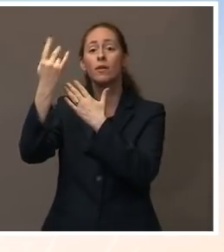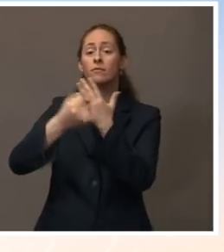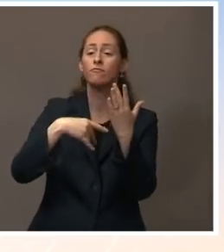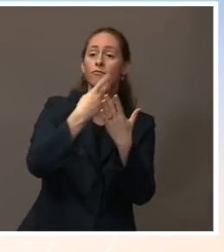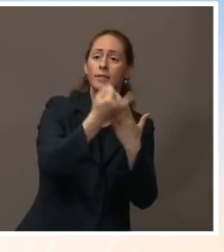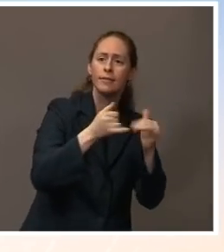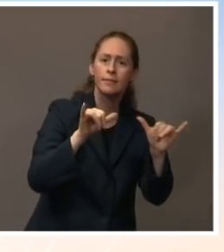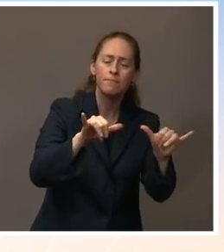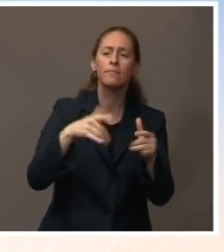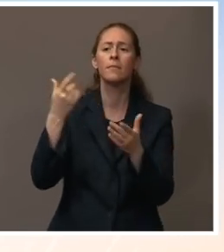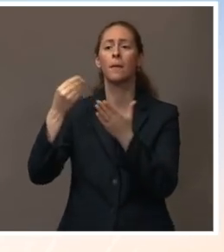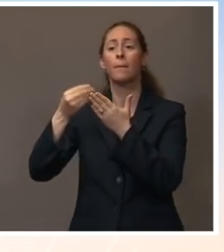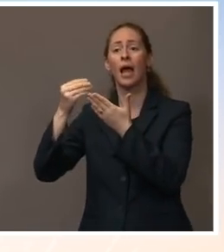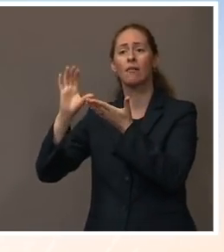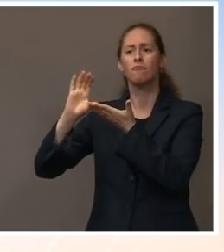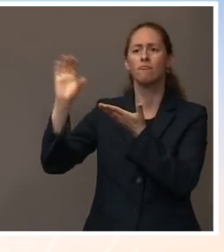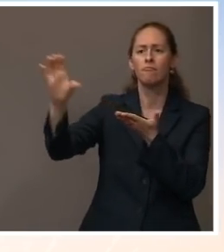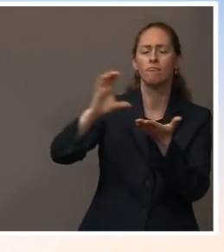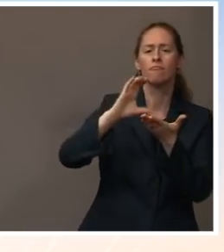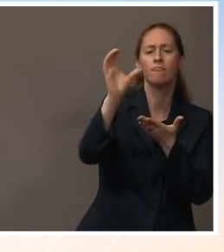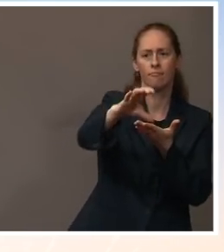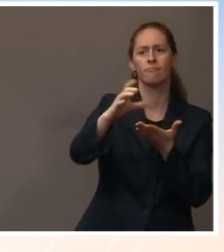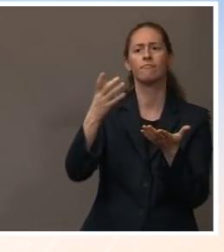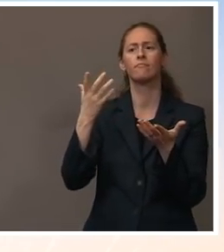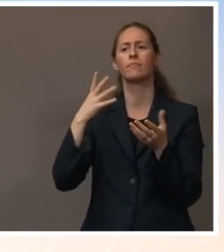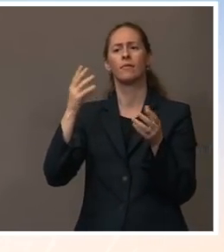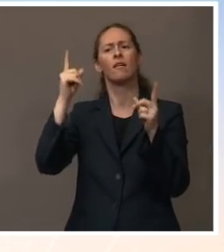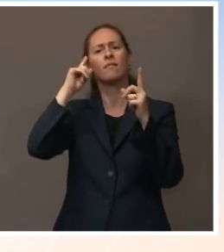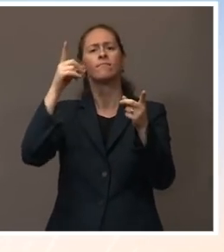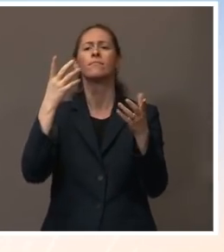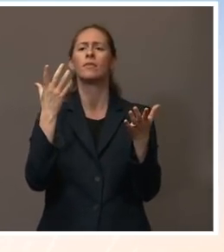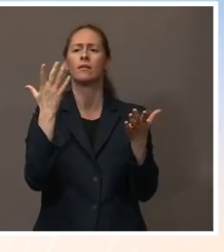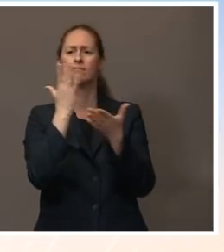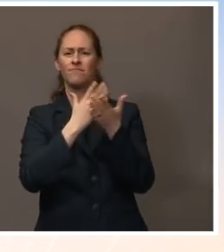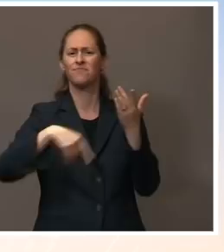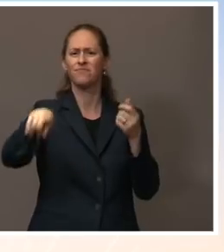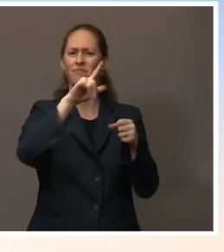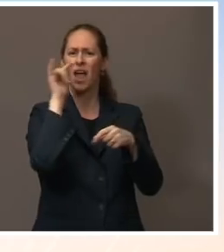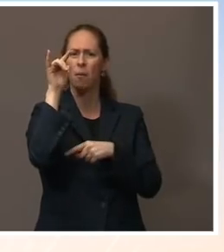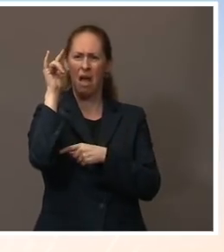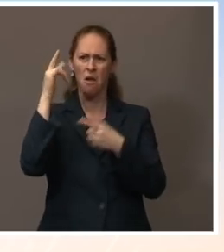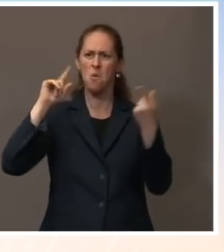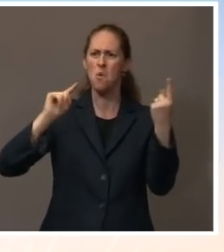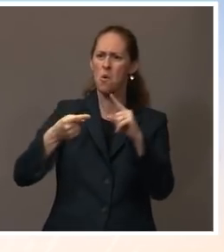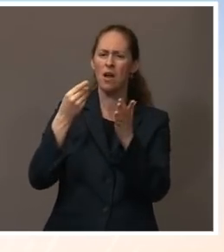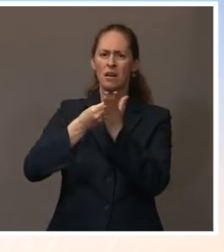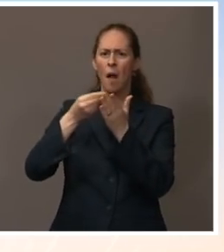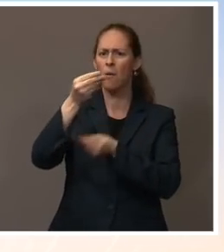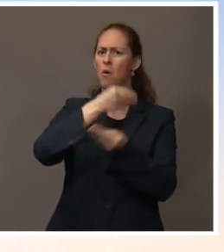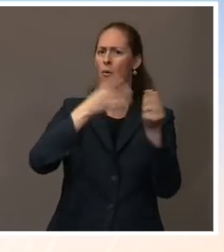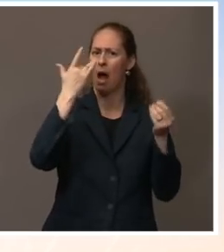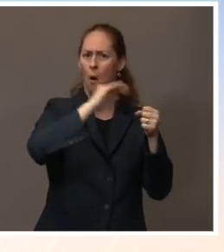and help U.S. airports recover from the impacts of COVID-19. Thanks to the President's successful vaccination program,